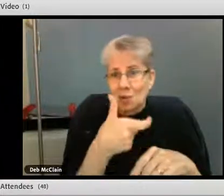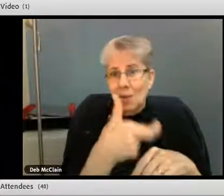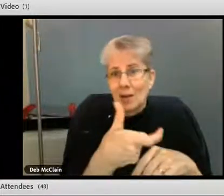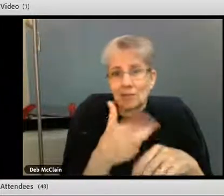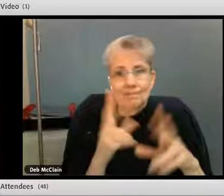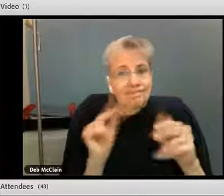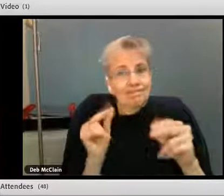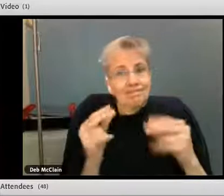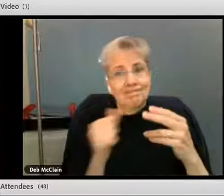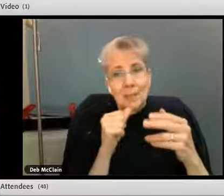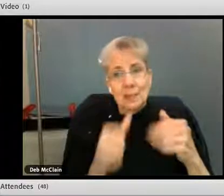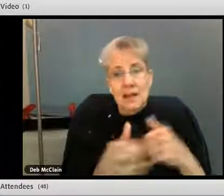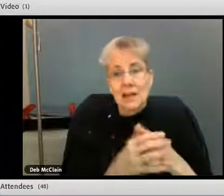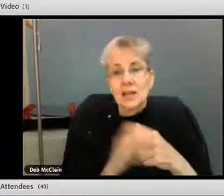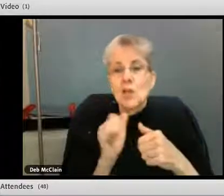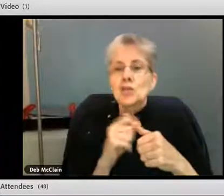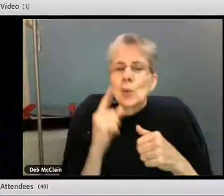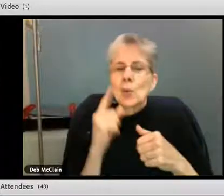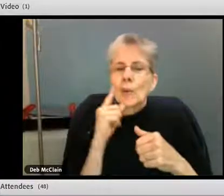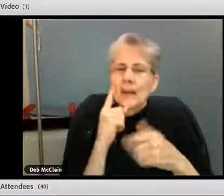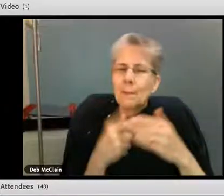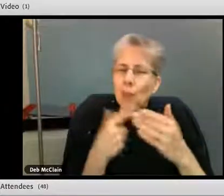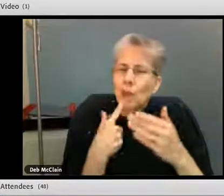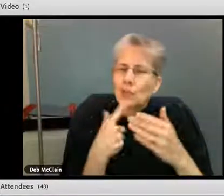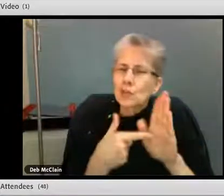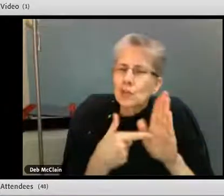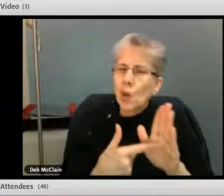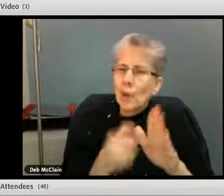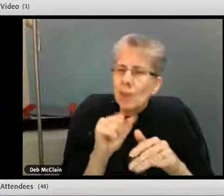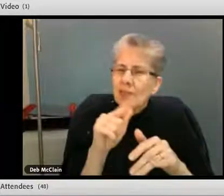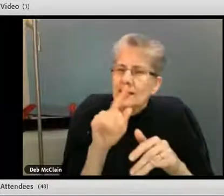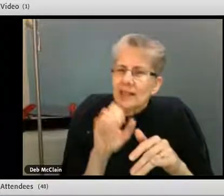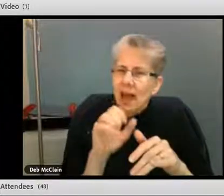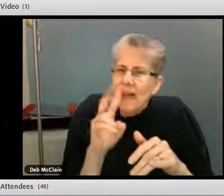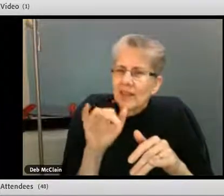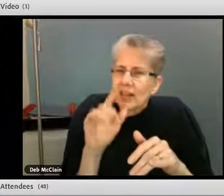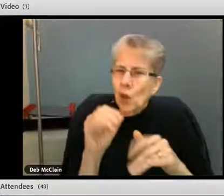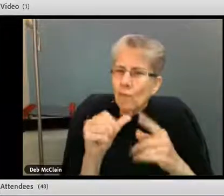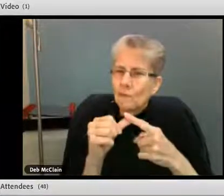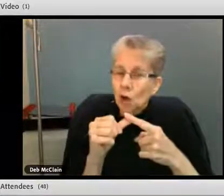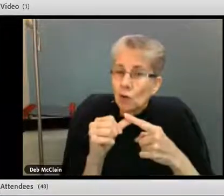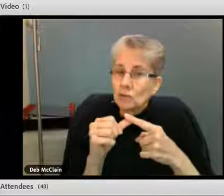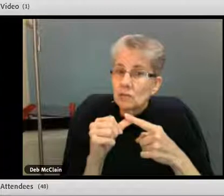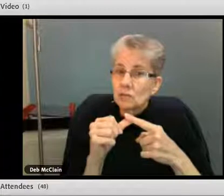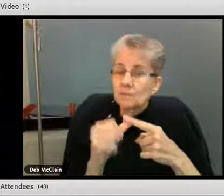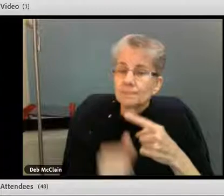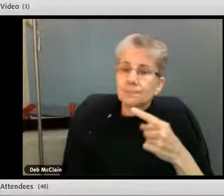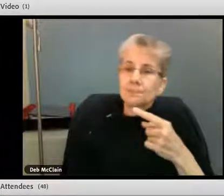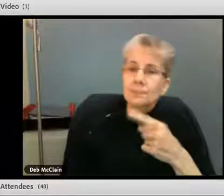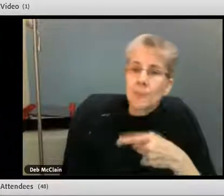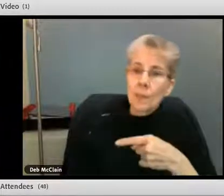what you're showing on those live videos. So beyond that, there's a couple that you can use to create a video.